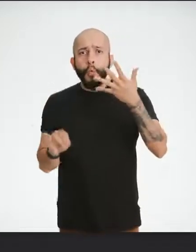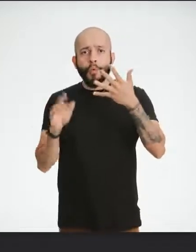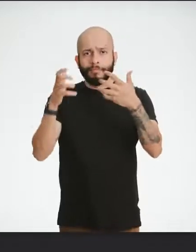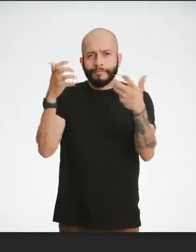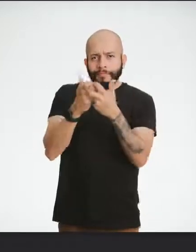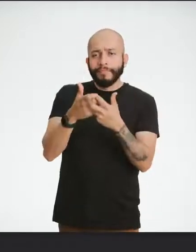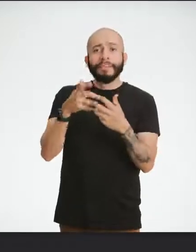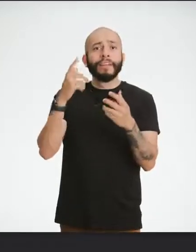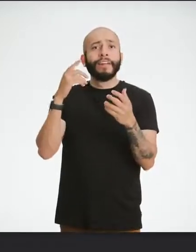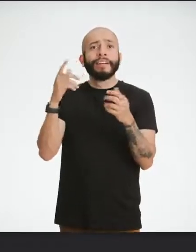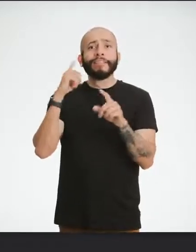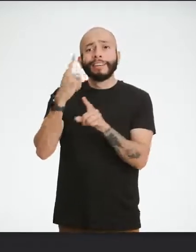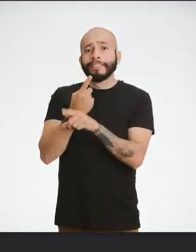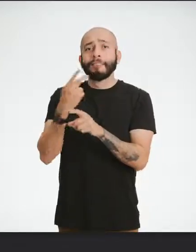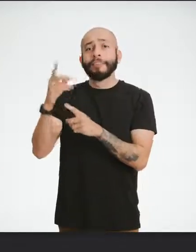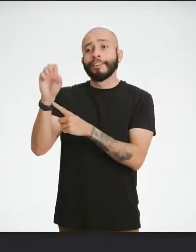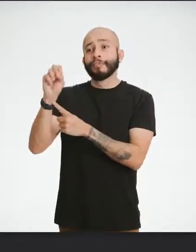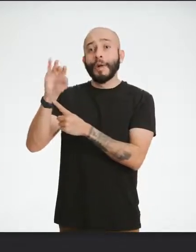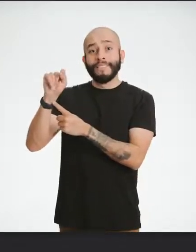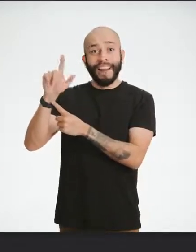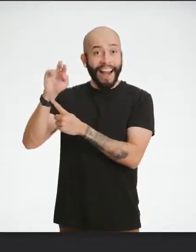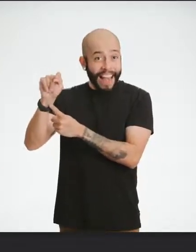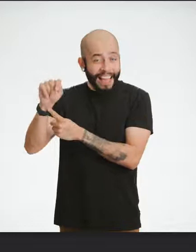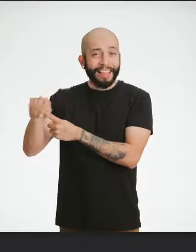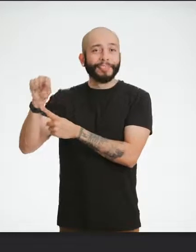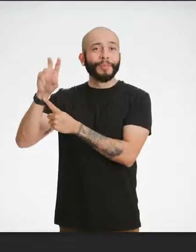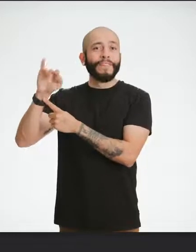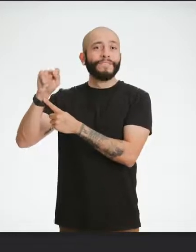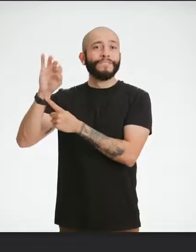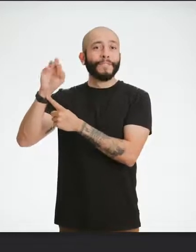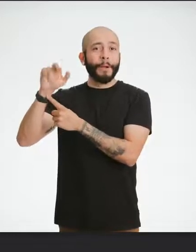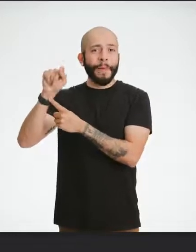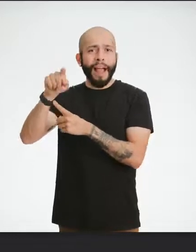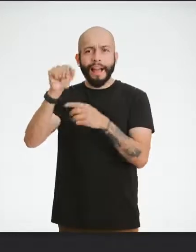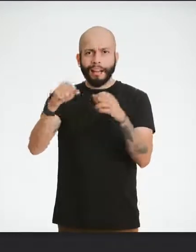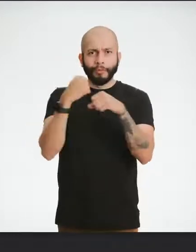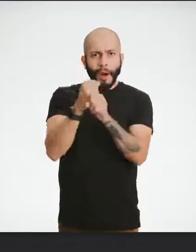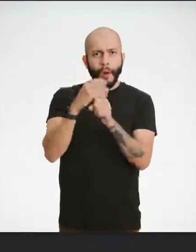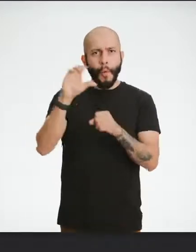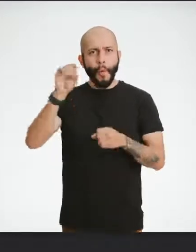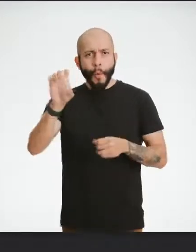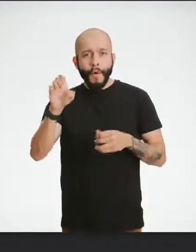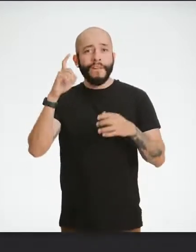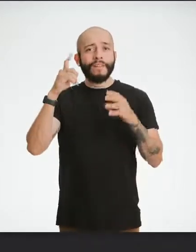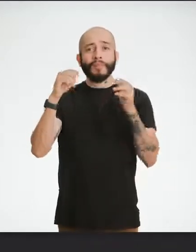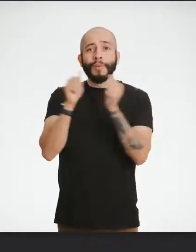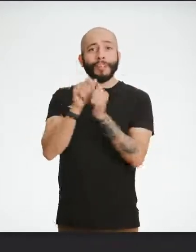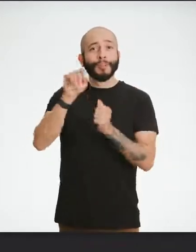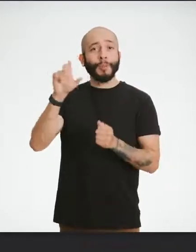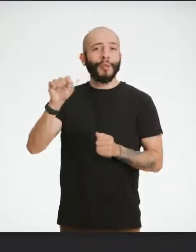like SwiftLint or SwiftFormat or automatically generate source code at build-time with tools like Sourcery.